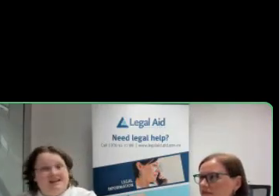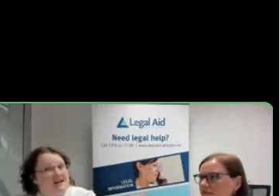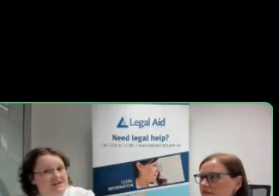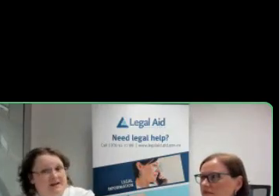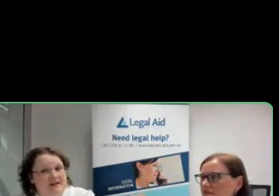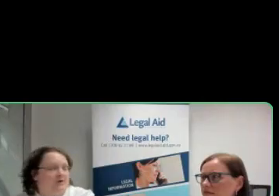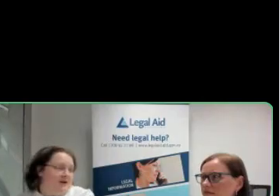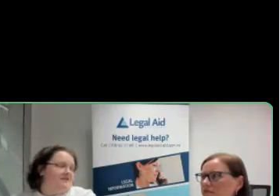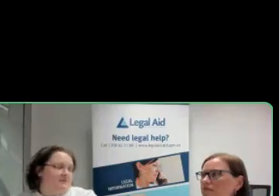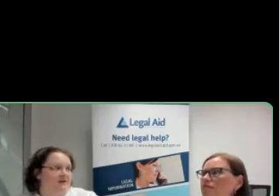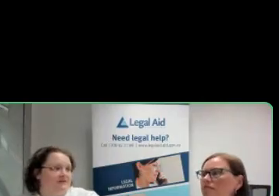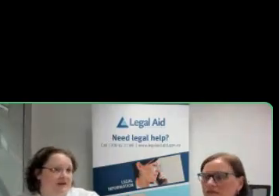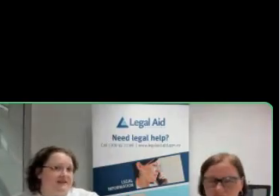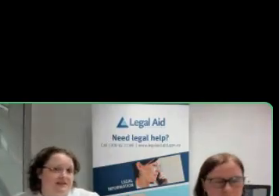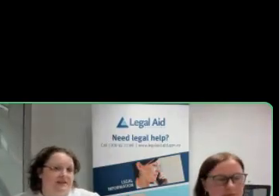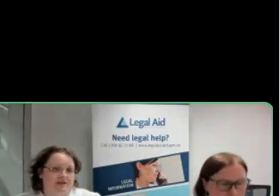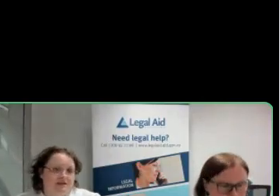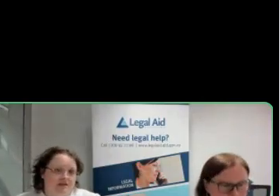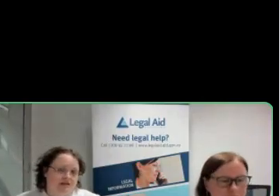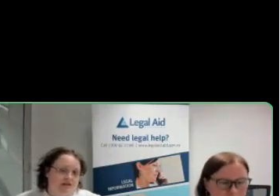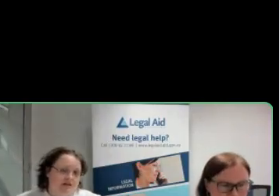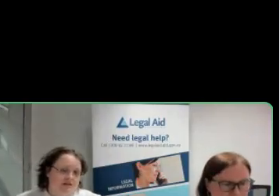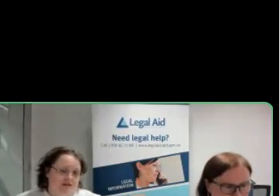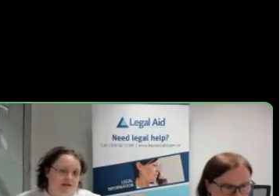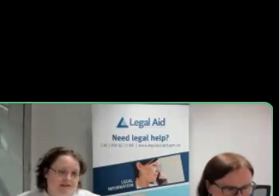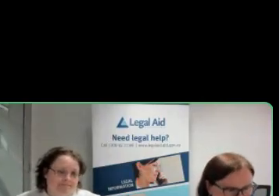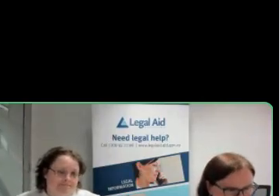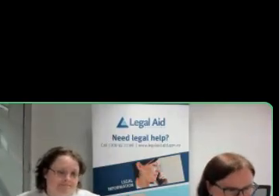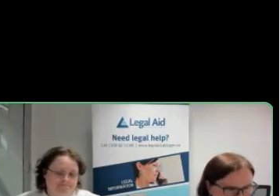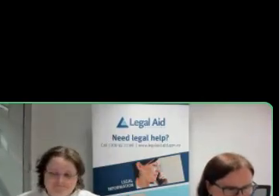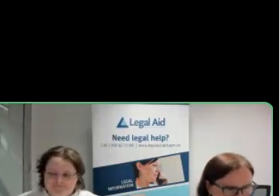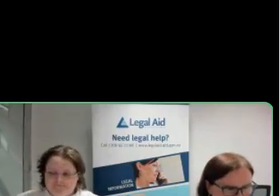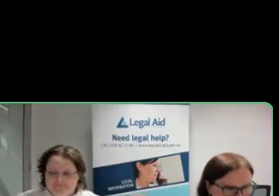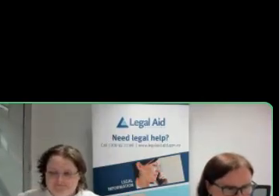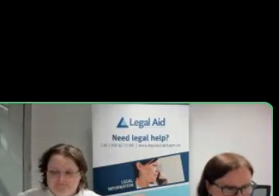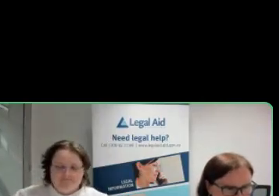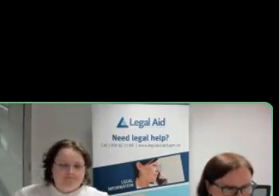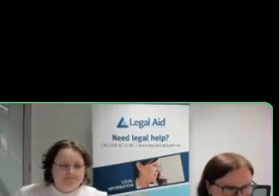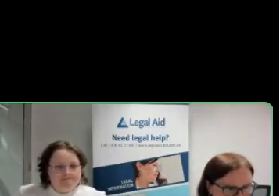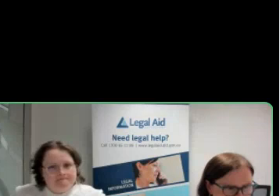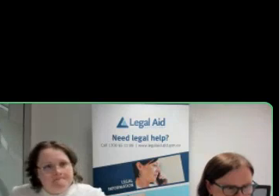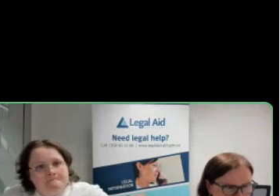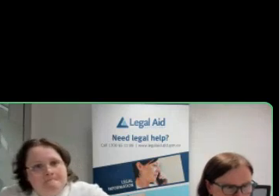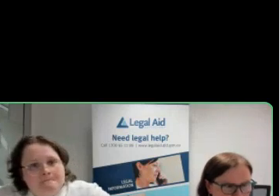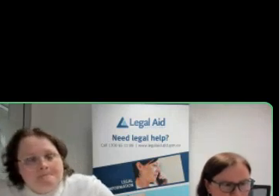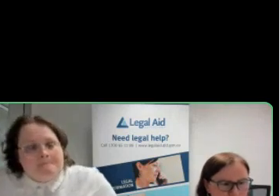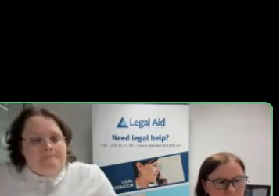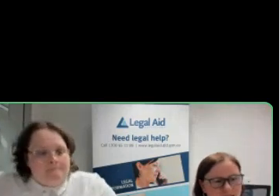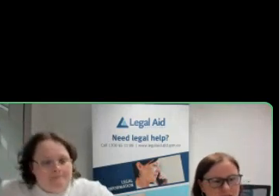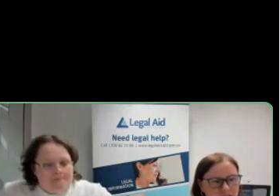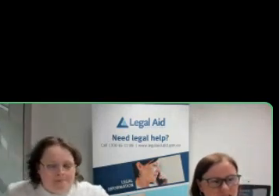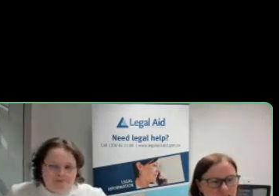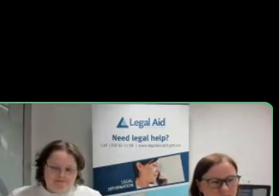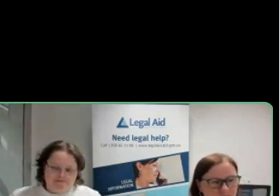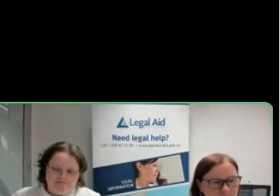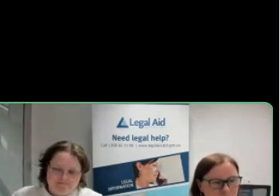NDIA directly or get some legal advice. Great. Um the other question is was there a recent case